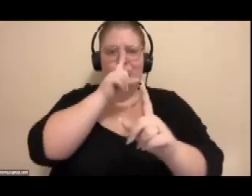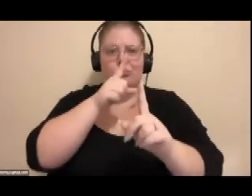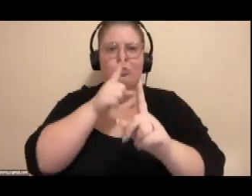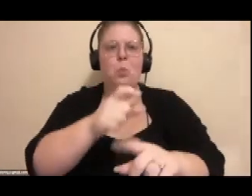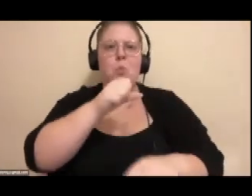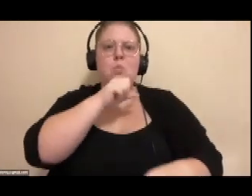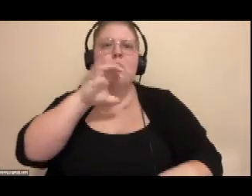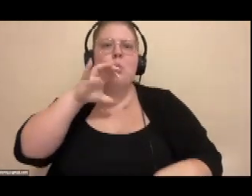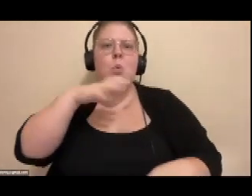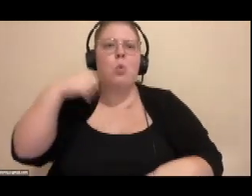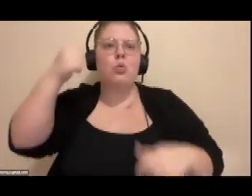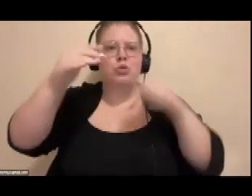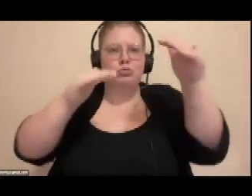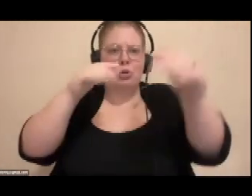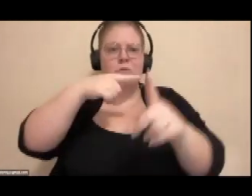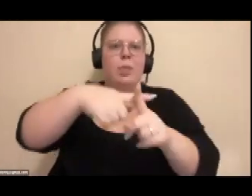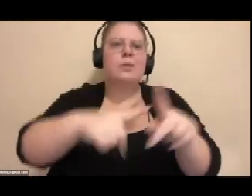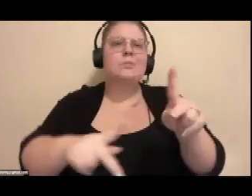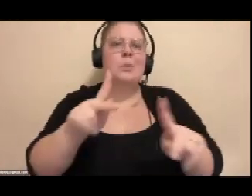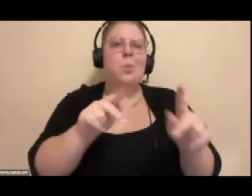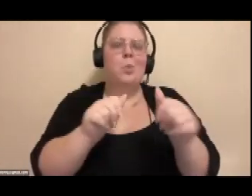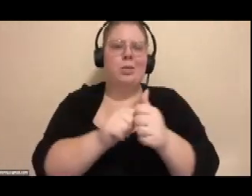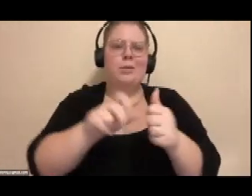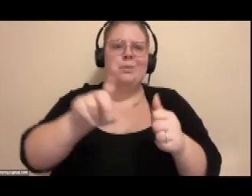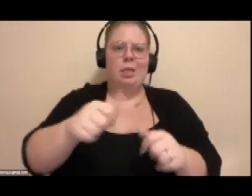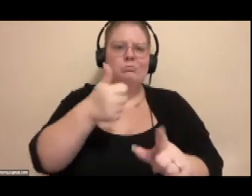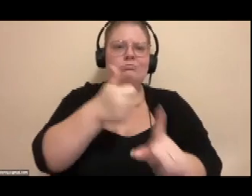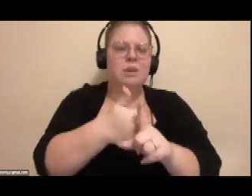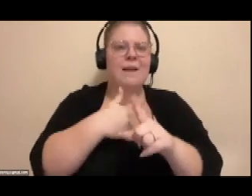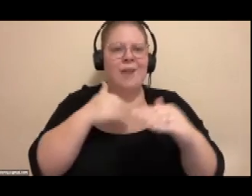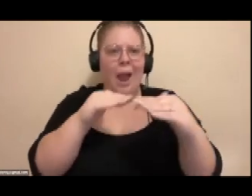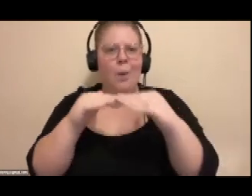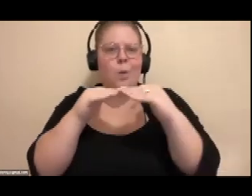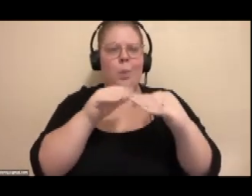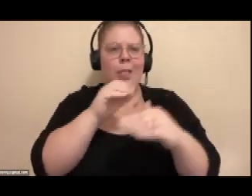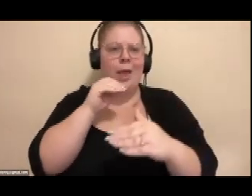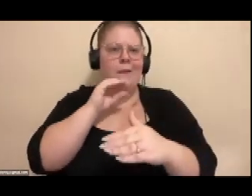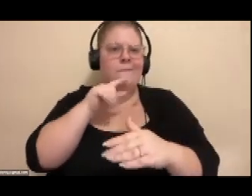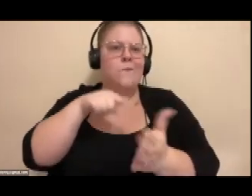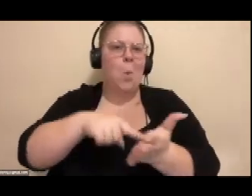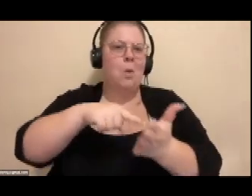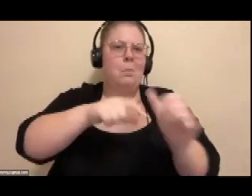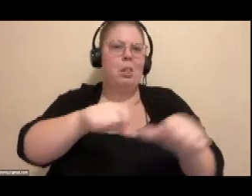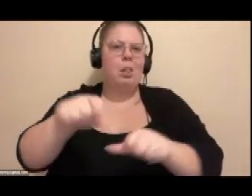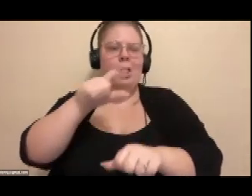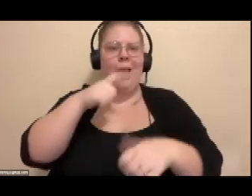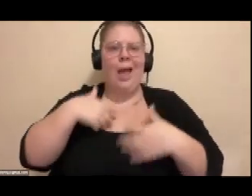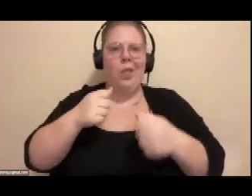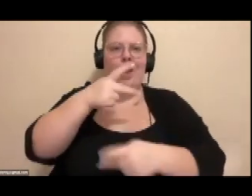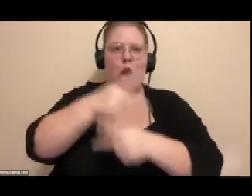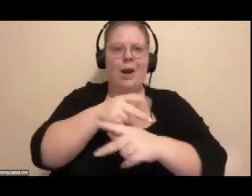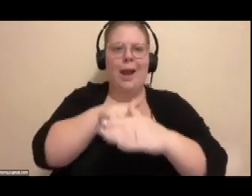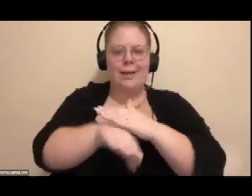people with disabilities have equitable and affordable access to healthcare and services that help